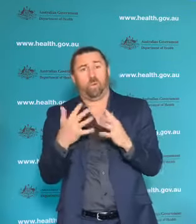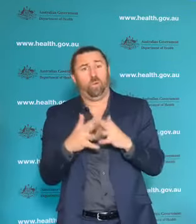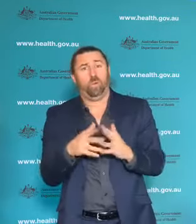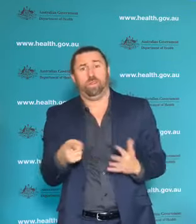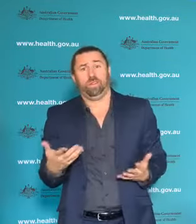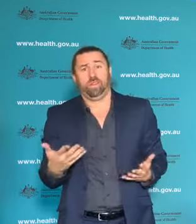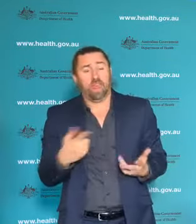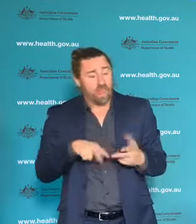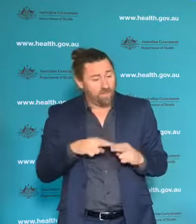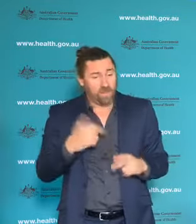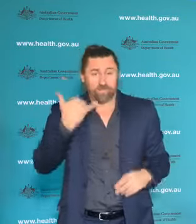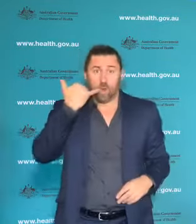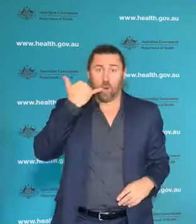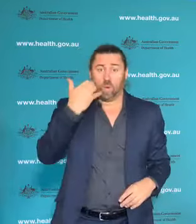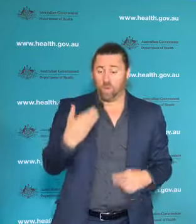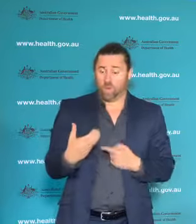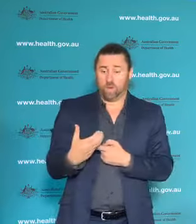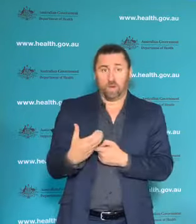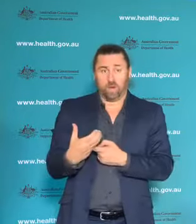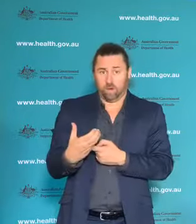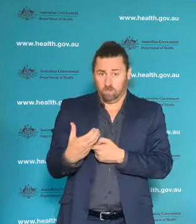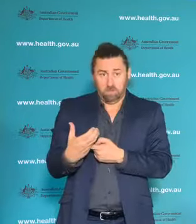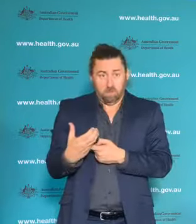phone of someone who we don't know what their links, are